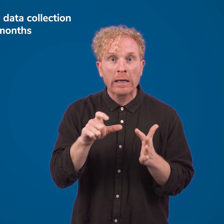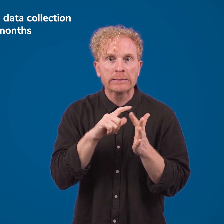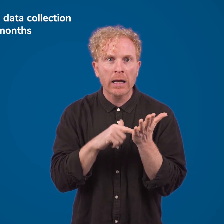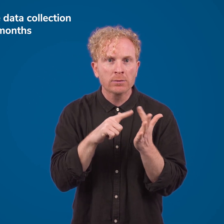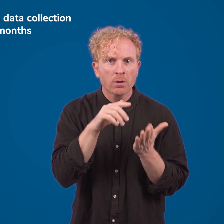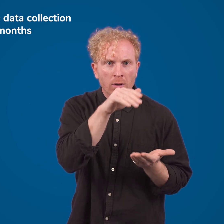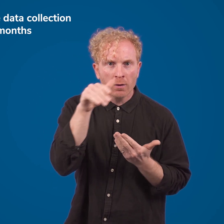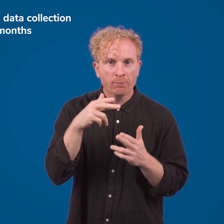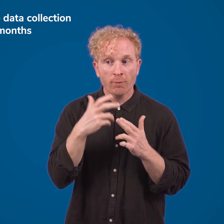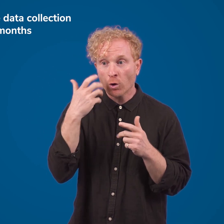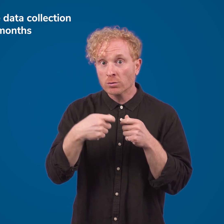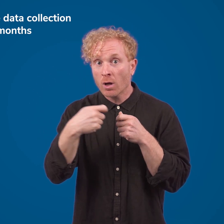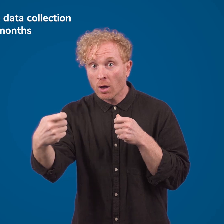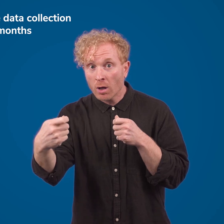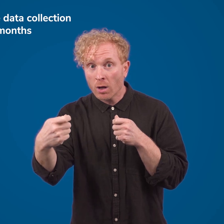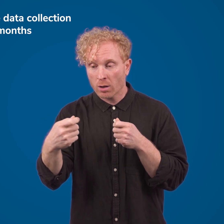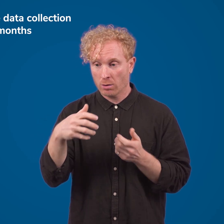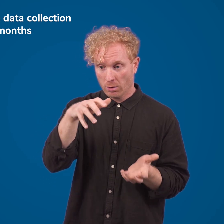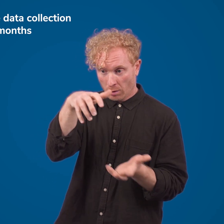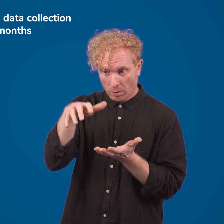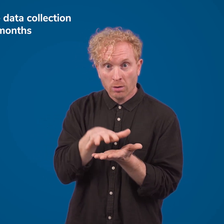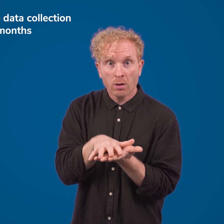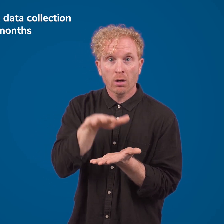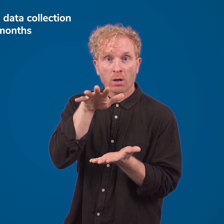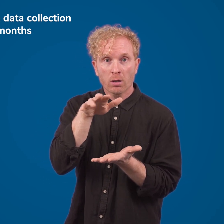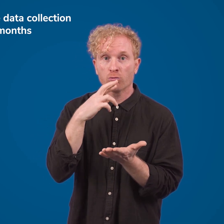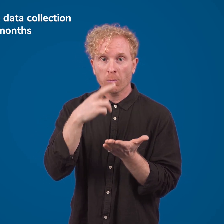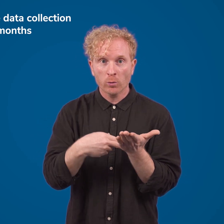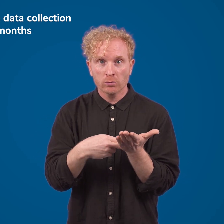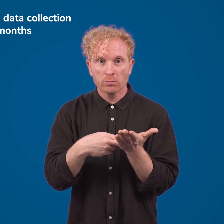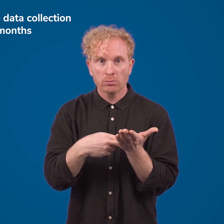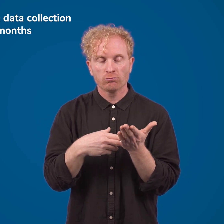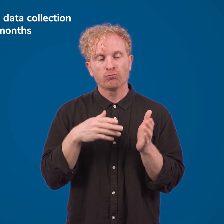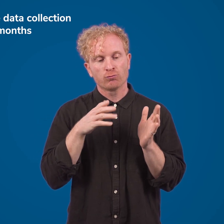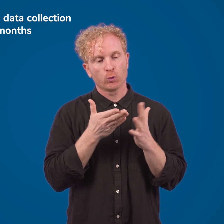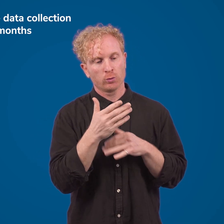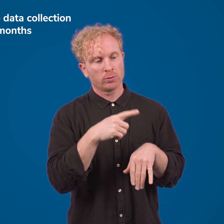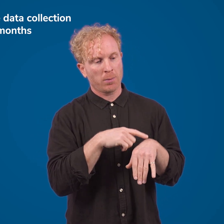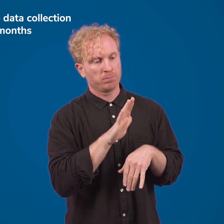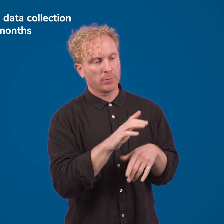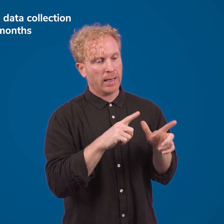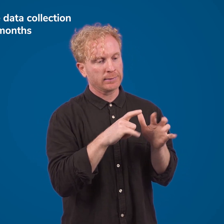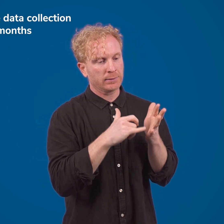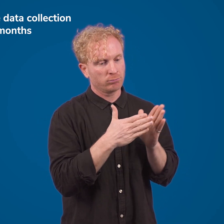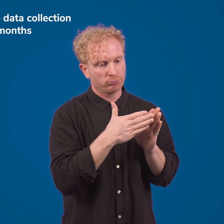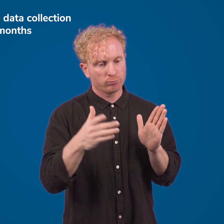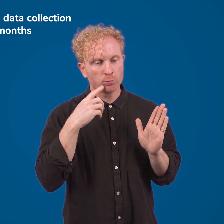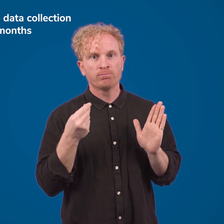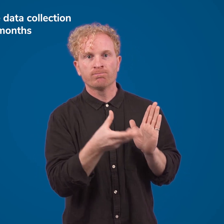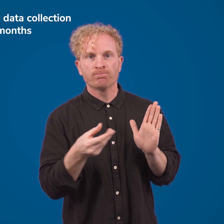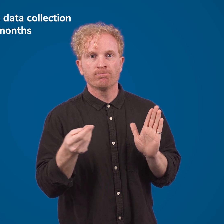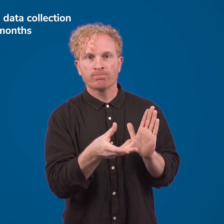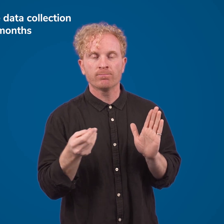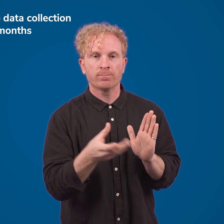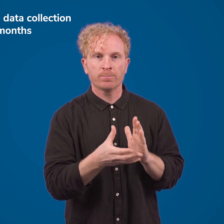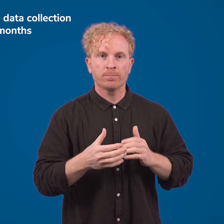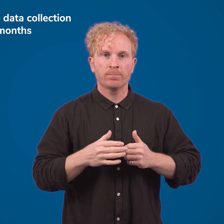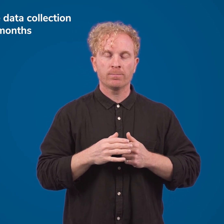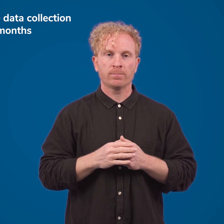data for these future measures will be collected and reported on over the life of the ADS.